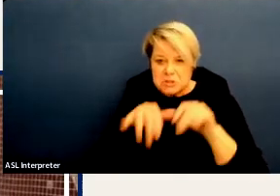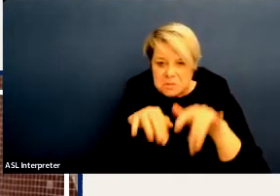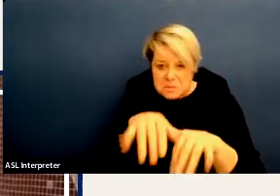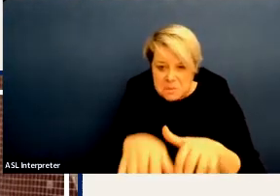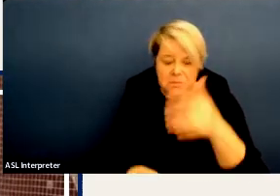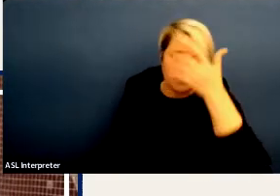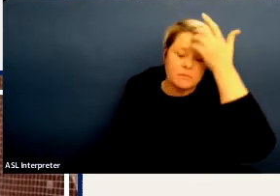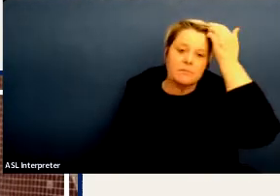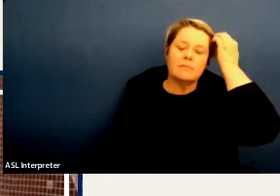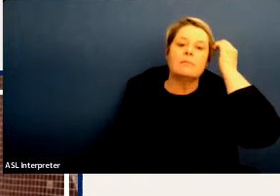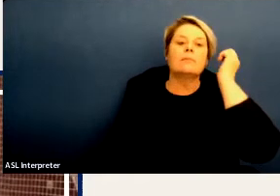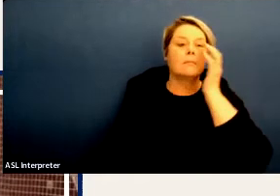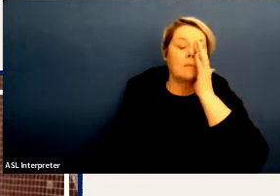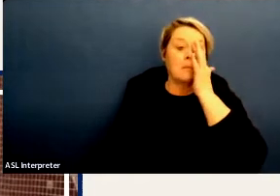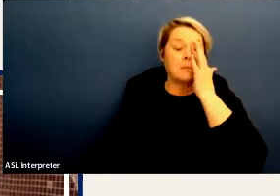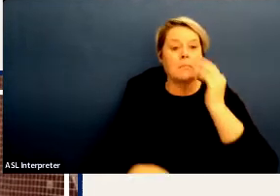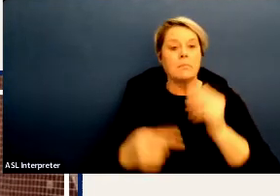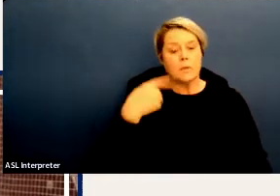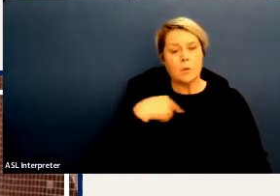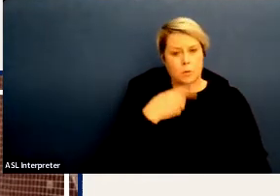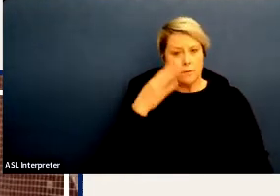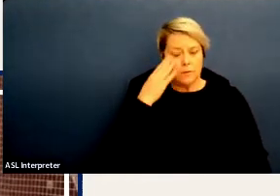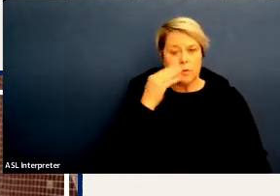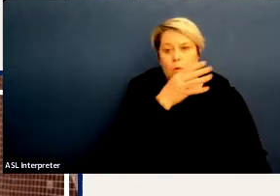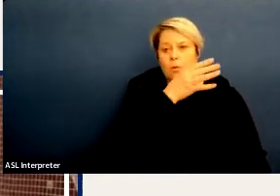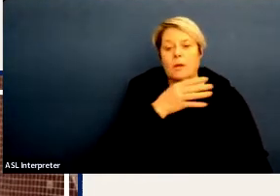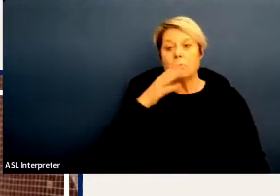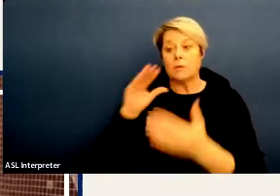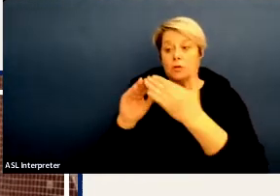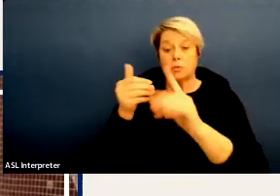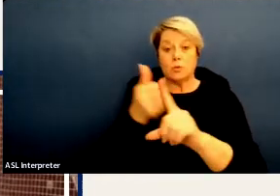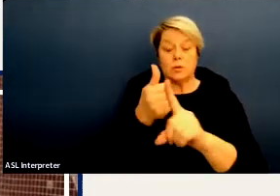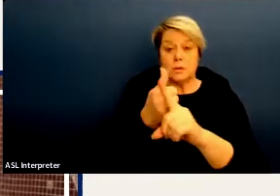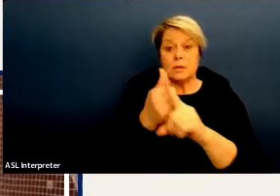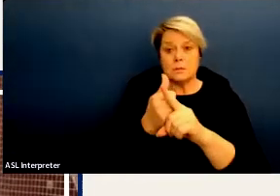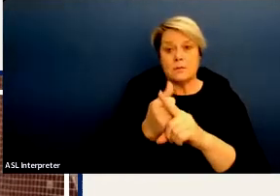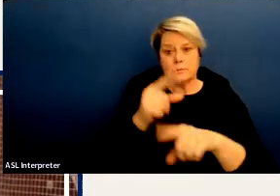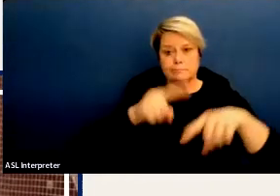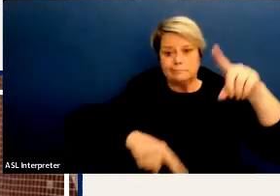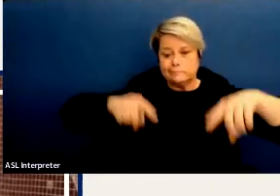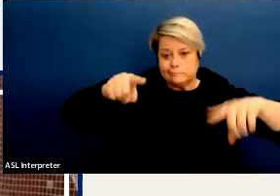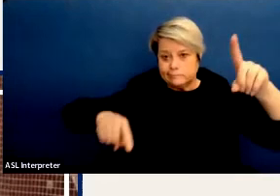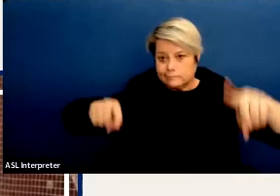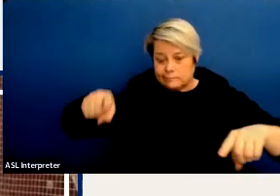PU breed ing commercial and TPRAOT crops. And those of us who have been in the field know our